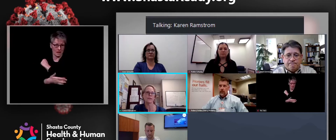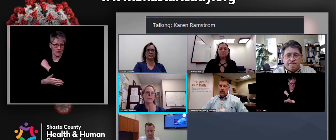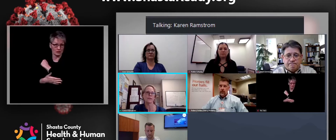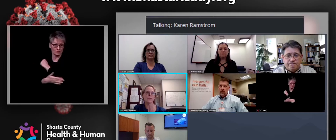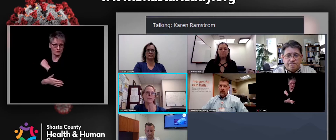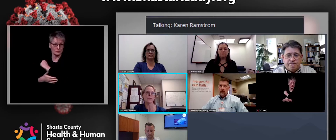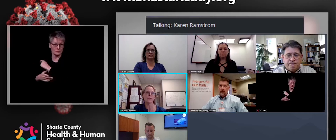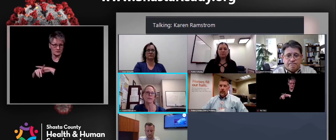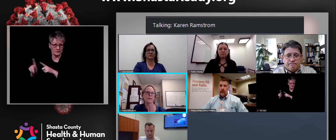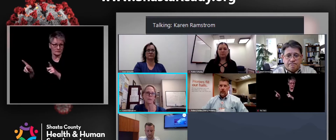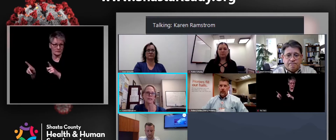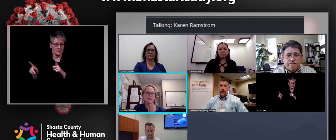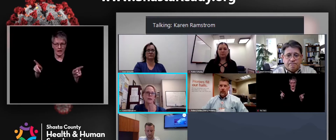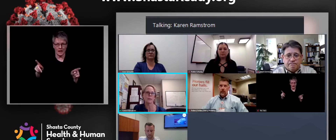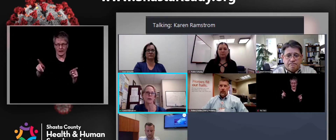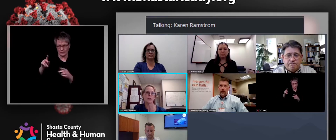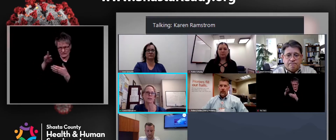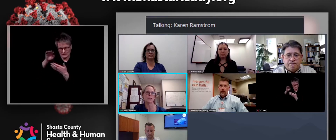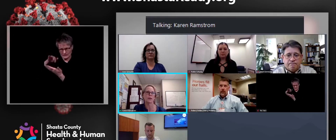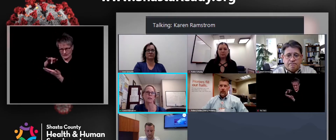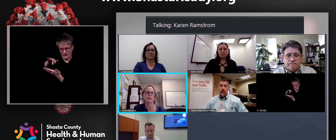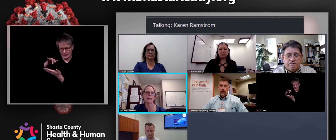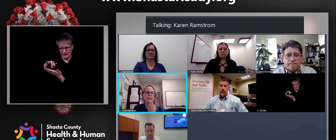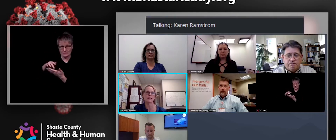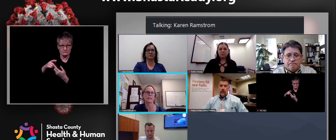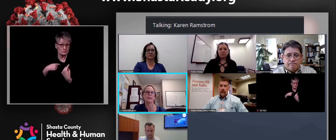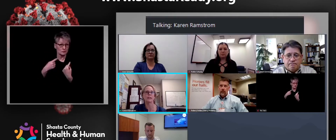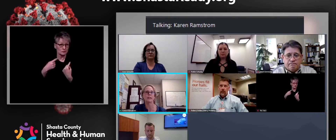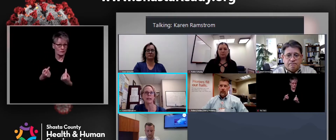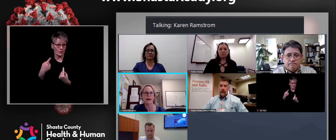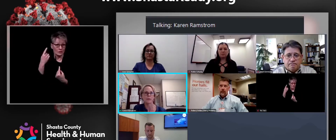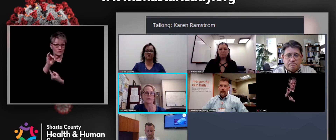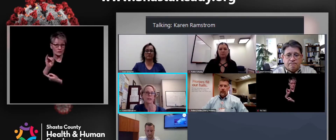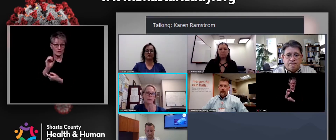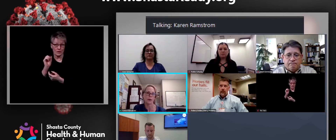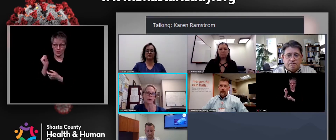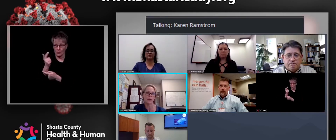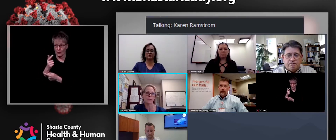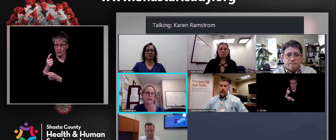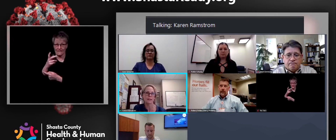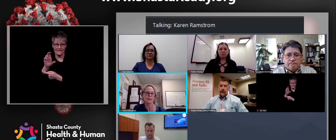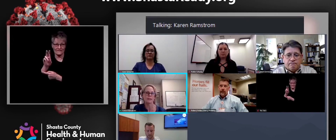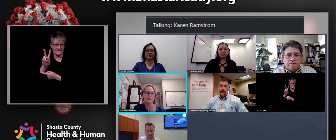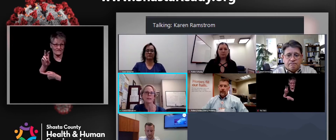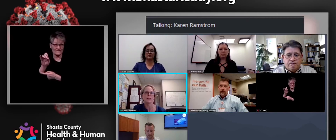the efficacy has been so robust across all of the vaccines, even in the lab for the mRNA